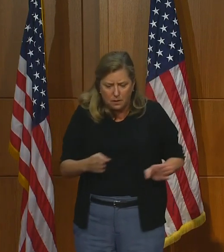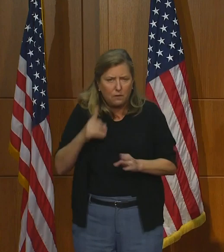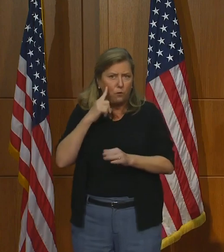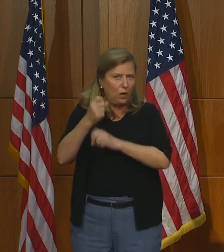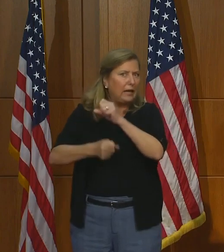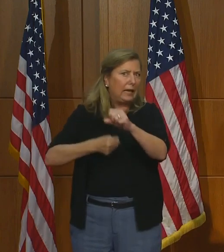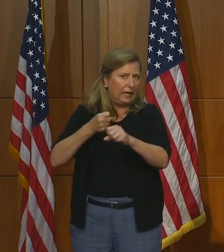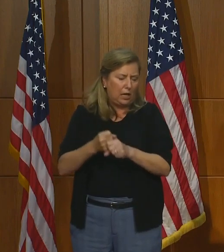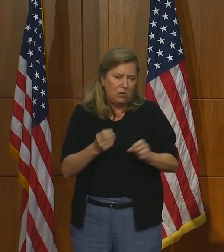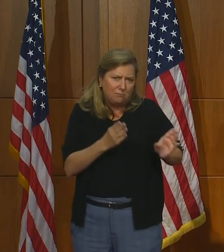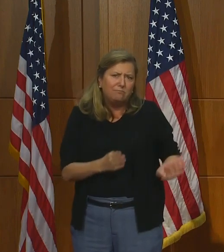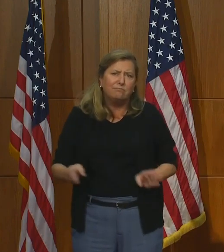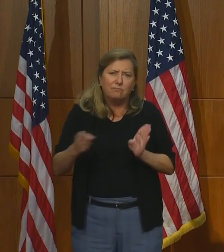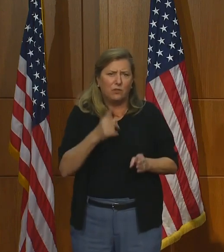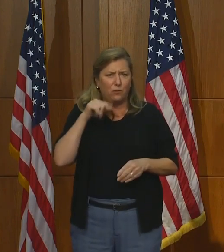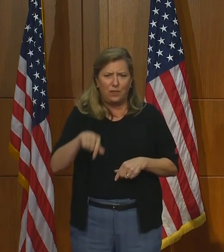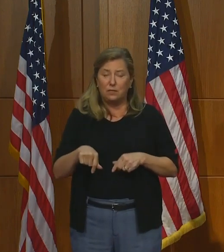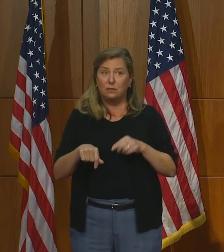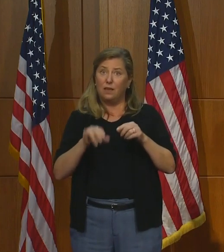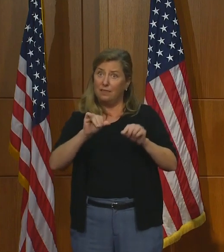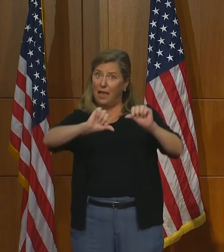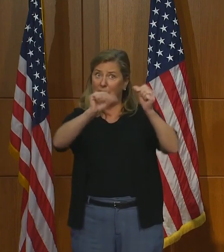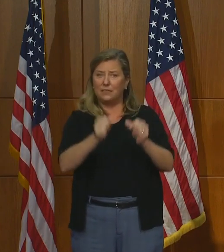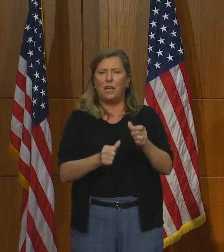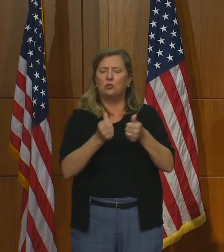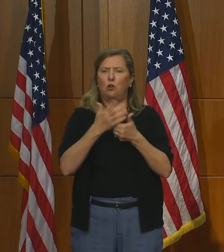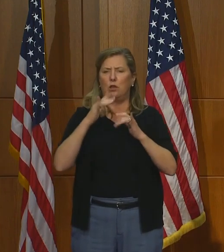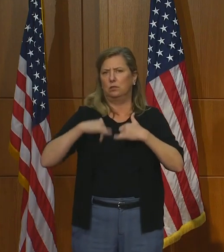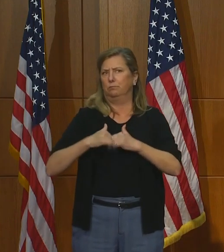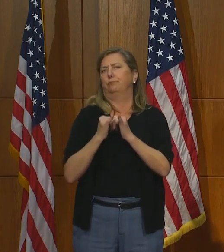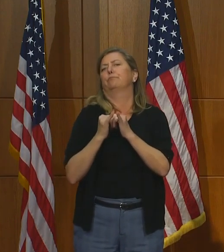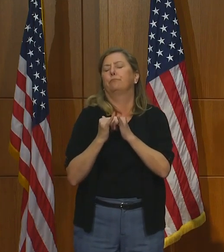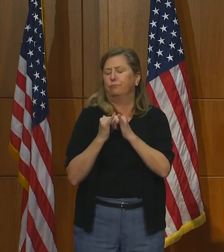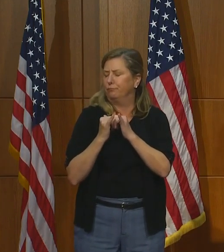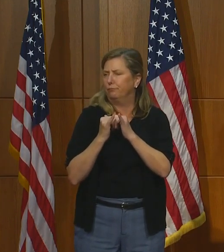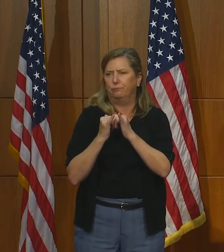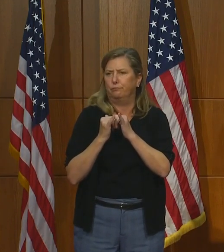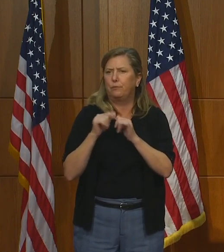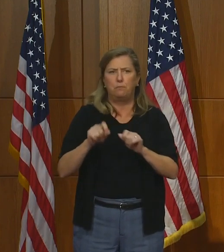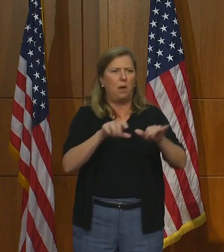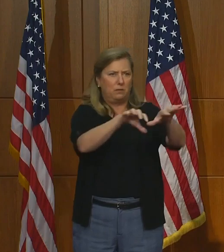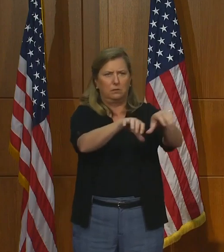RESPONSE IS THAT WE'VE BEEN PREPARING FOR THIS FOR A YEAR-